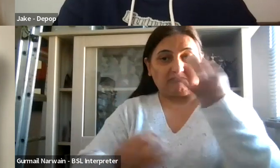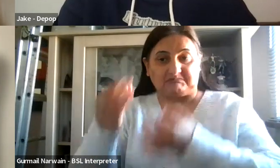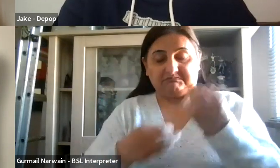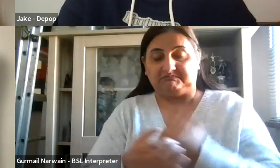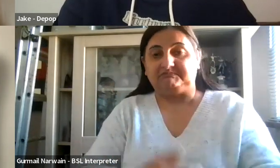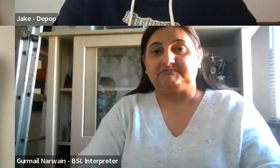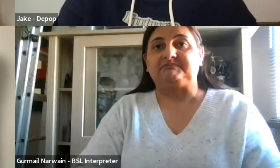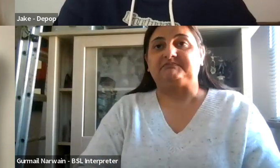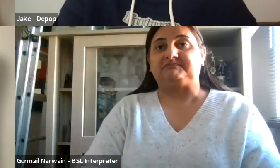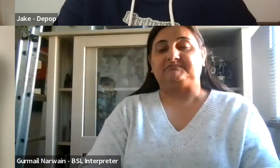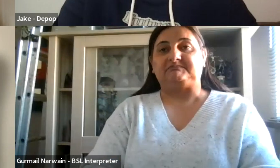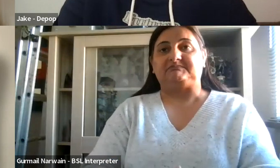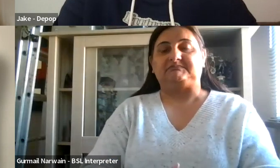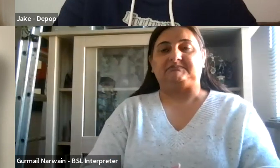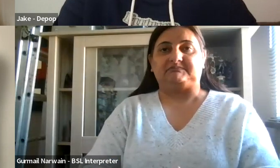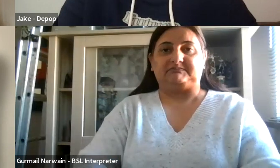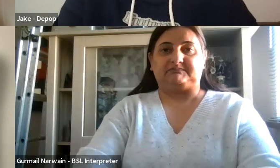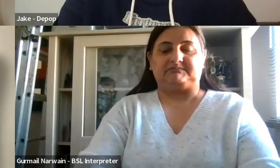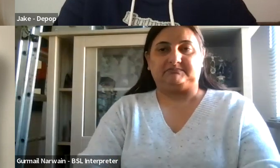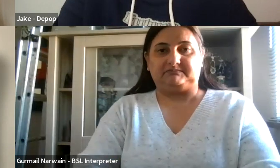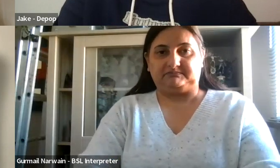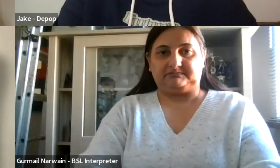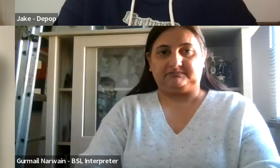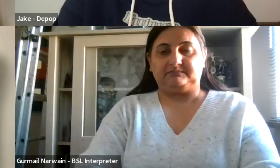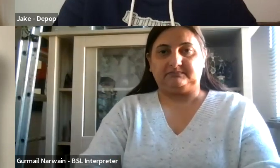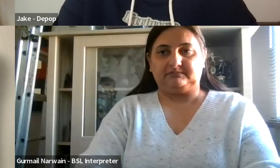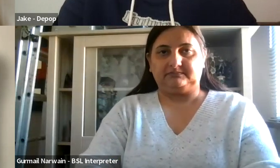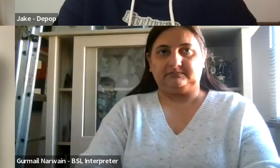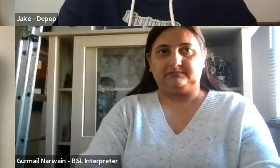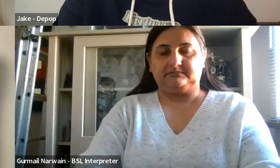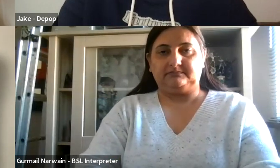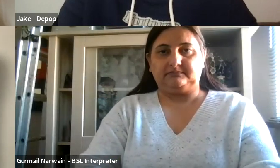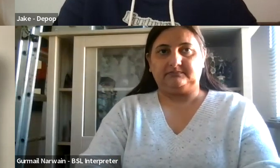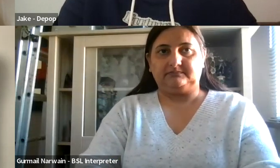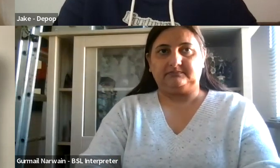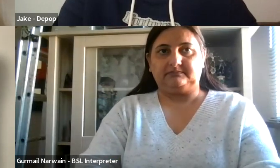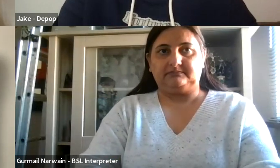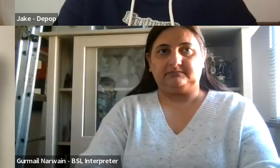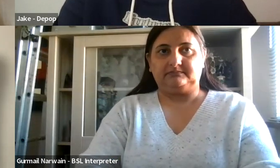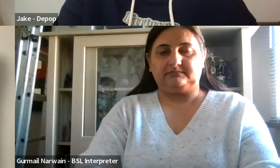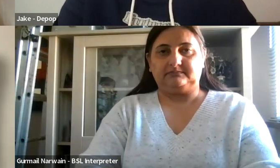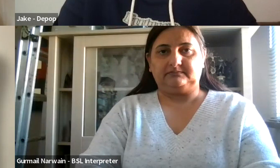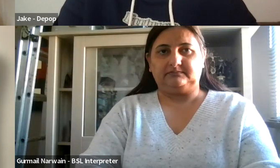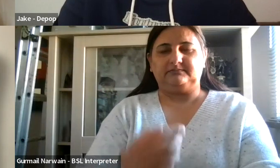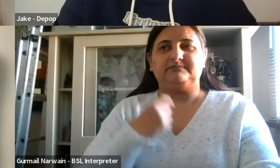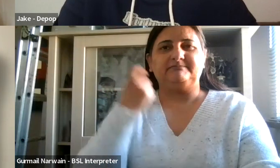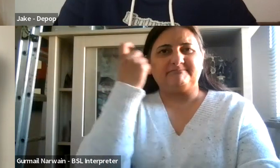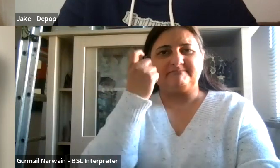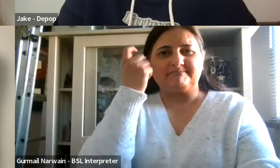We have covered a lot of things that have come up in that. So you've got something. Actually, I just thinking about, we've been talking about the